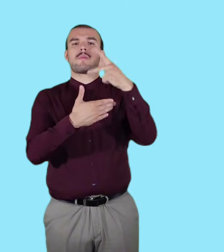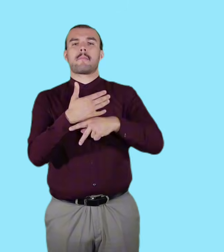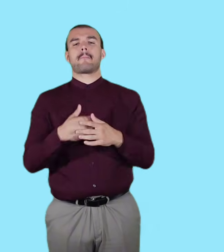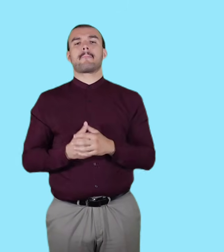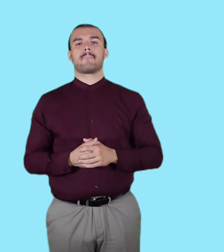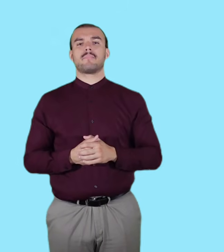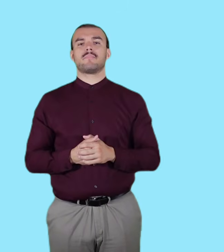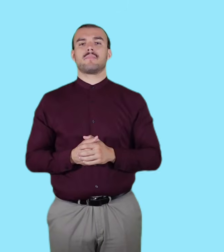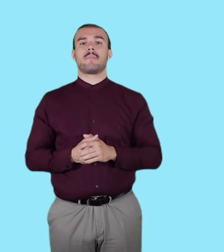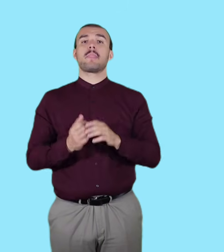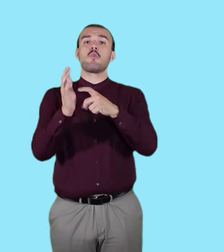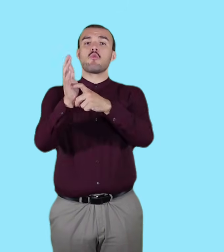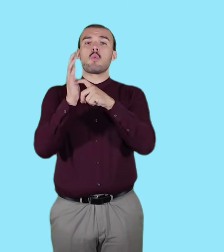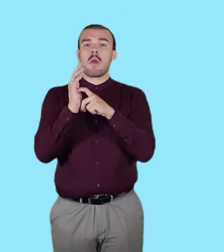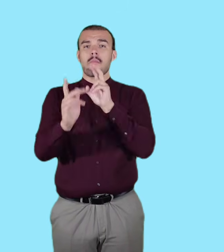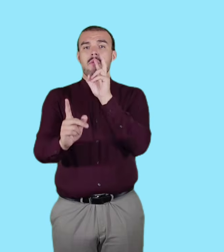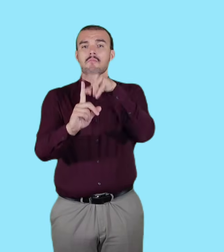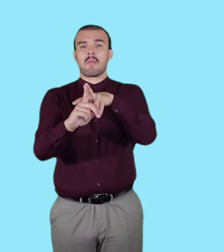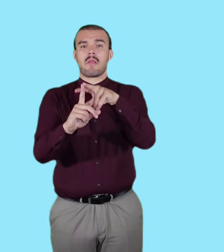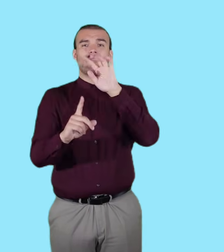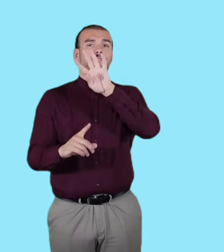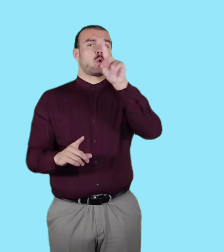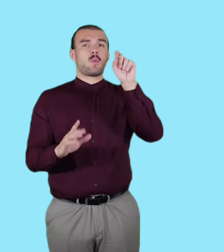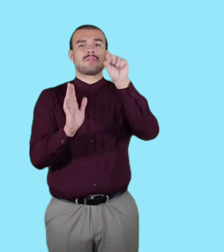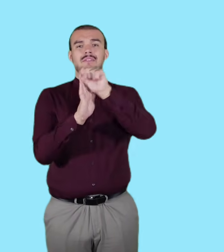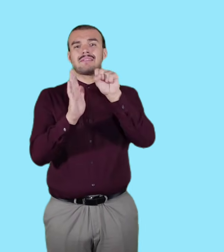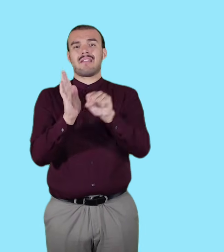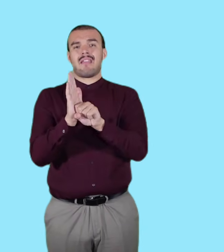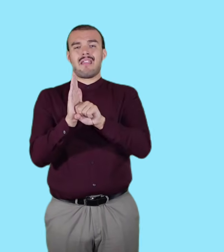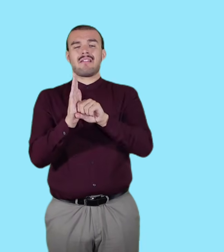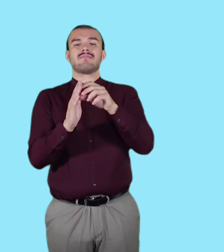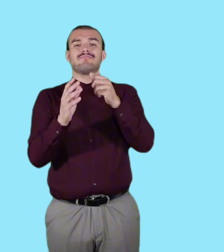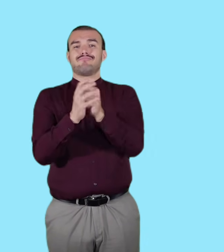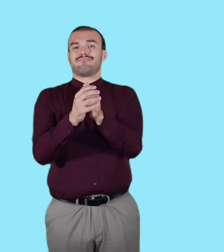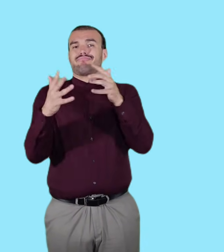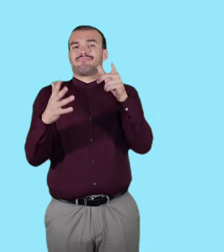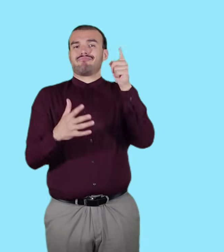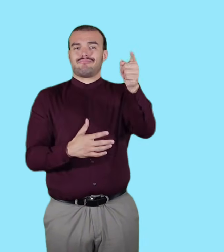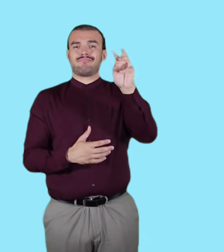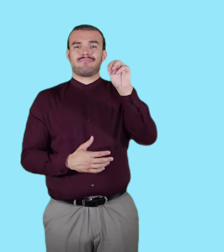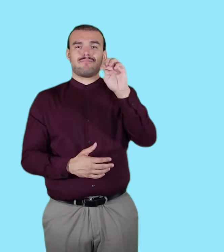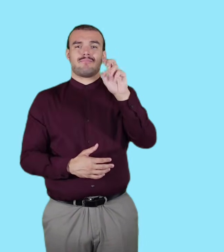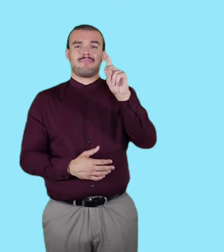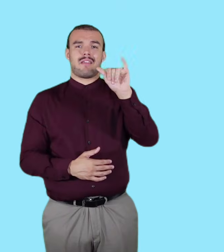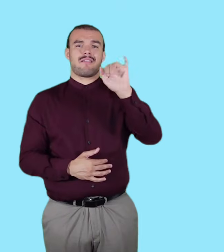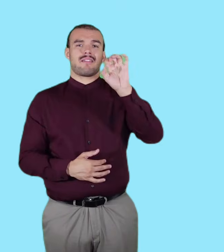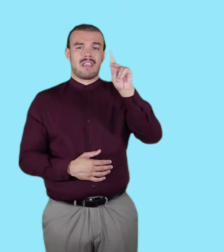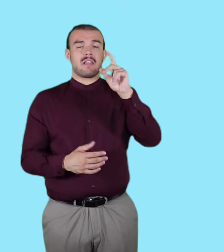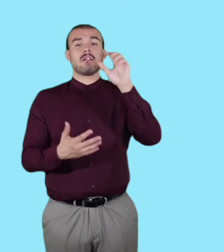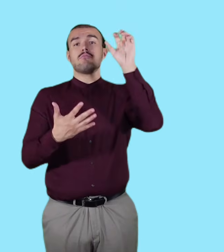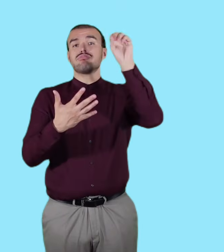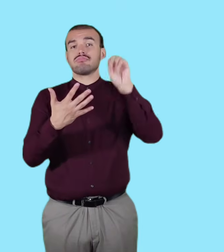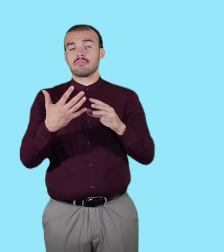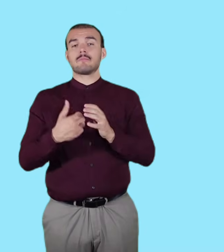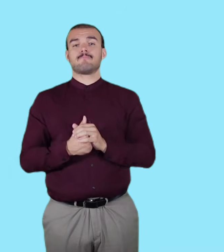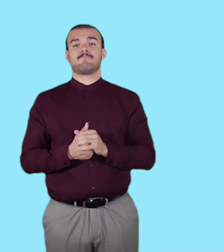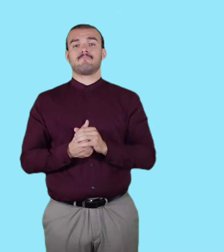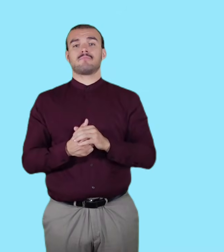The requirements will apply in the 41 states that expanded Medicaid. Those are Alaska,